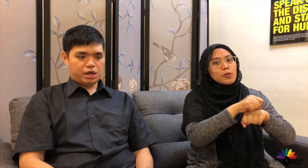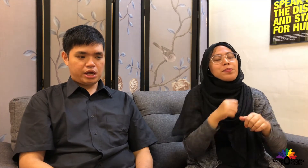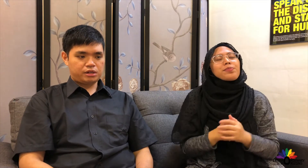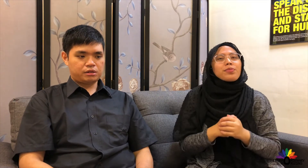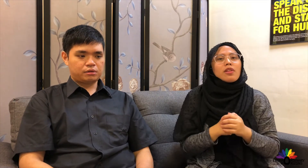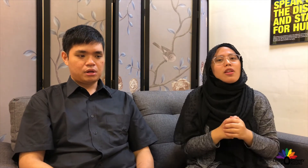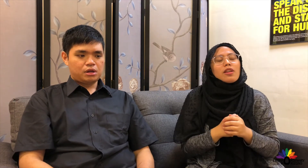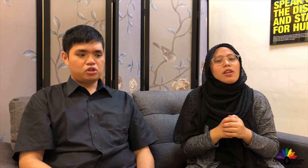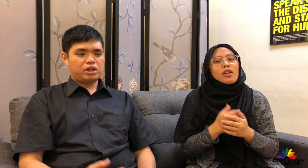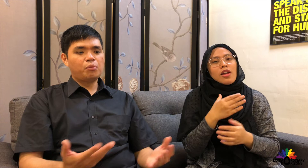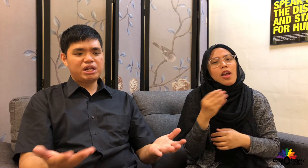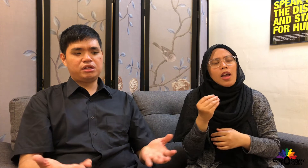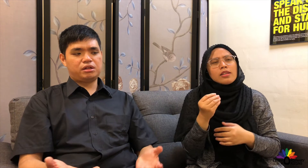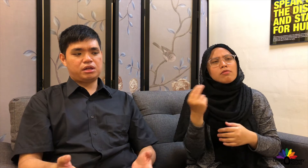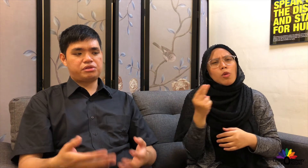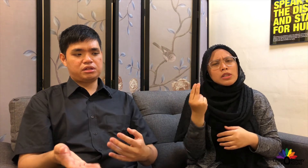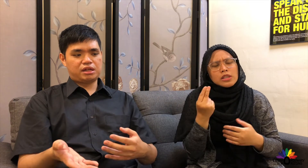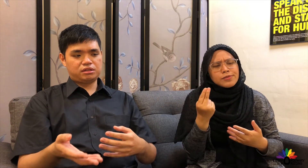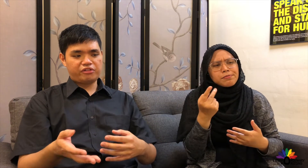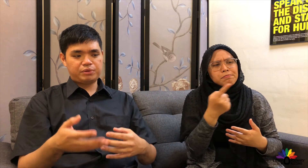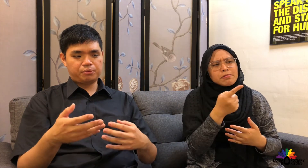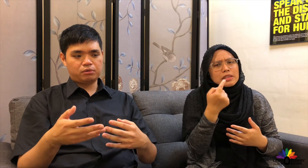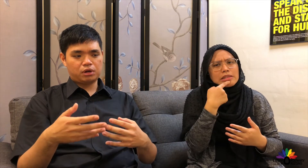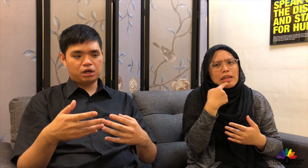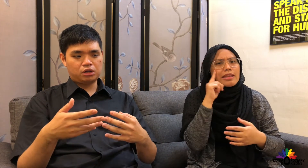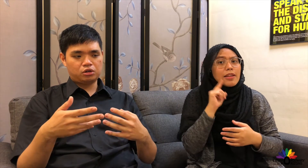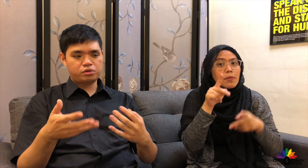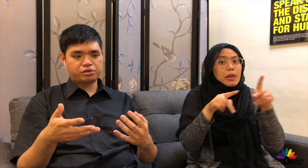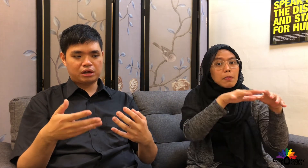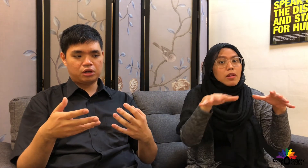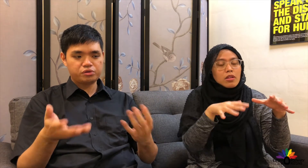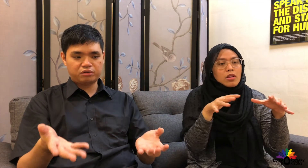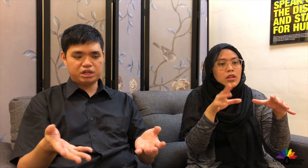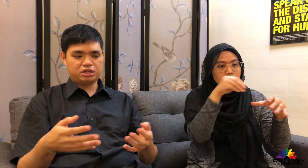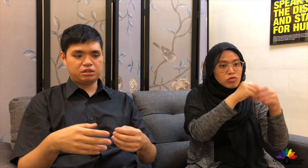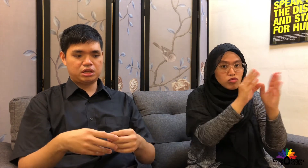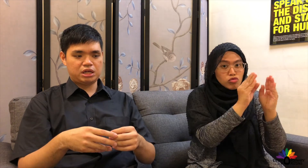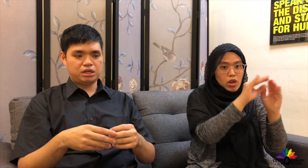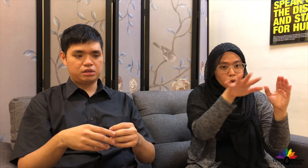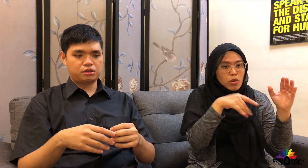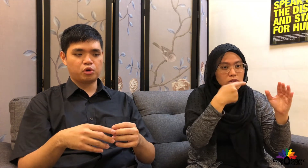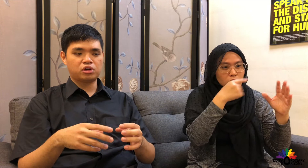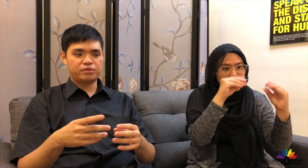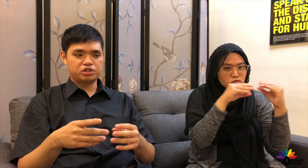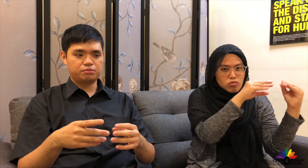And normally, it's said that deaf people lose out in a spoken conversation